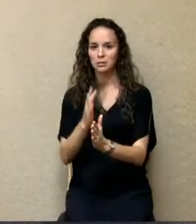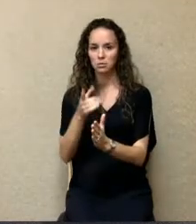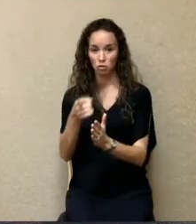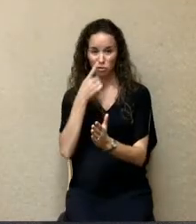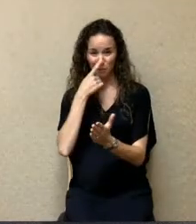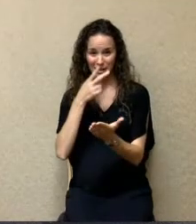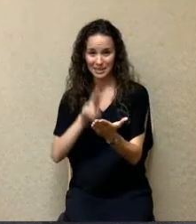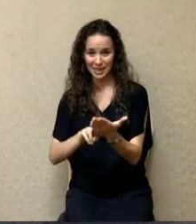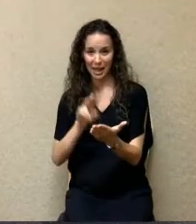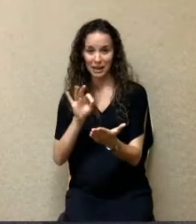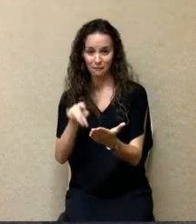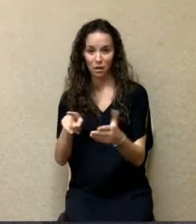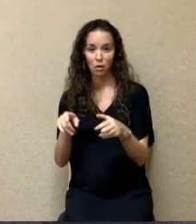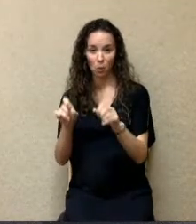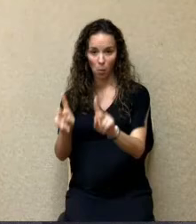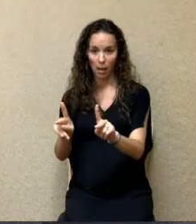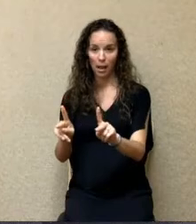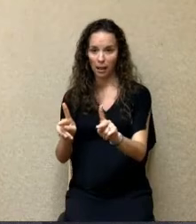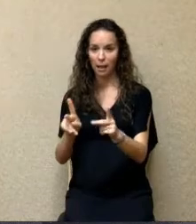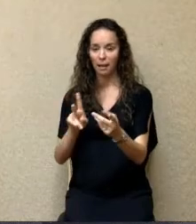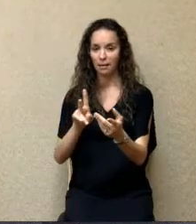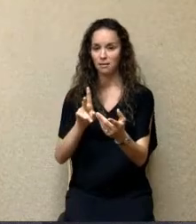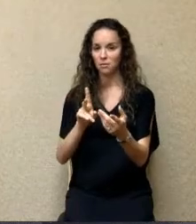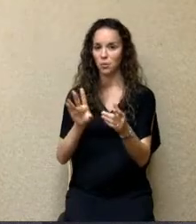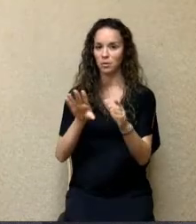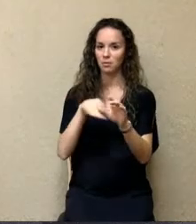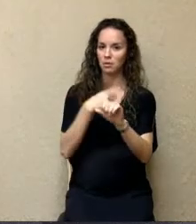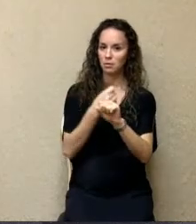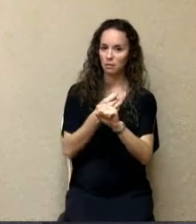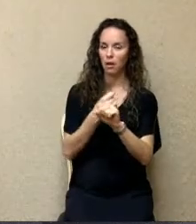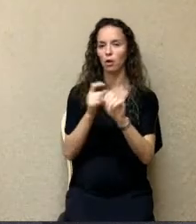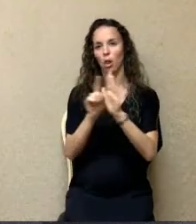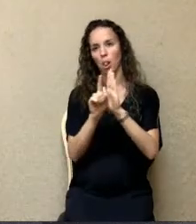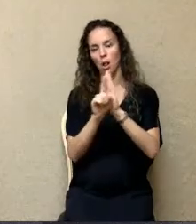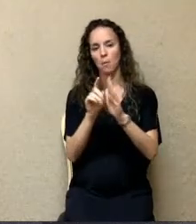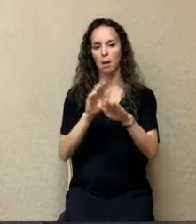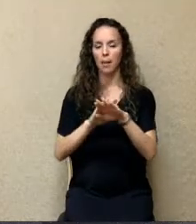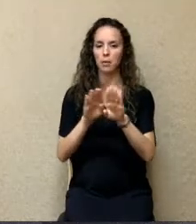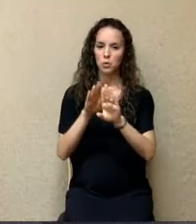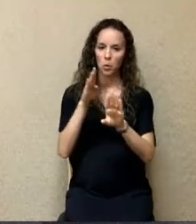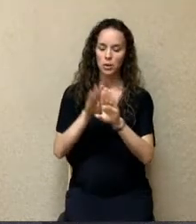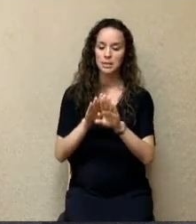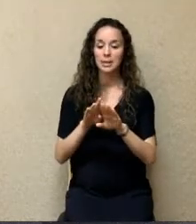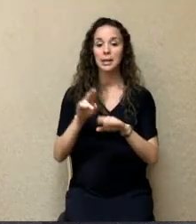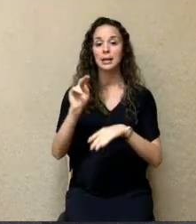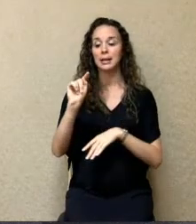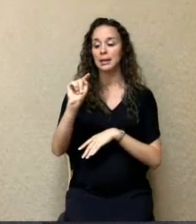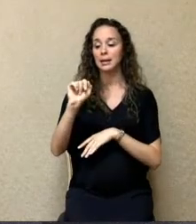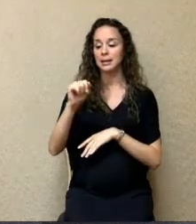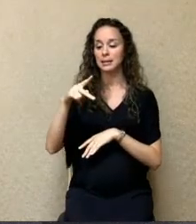if they were okay with having that on the doors. Tape on the floors for pacing.